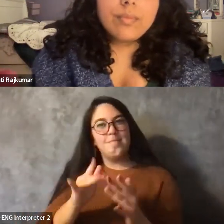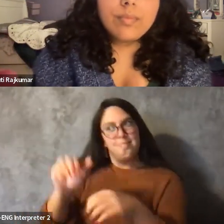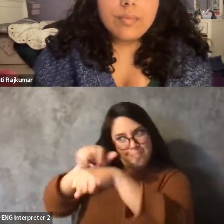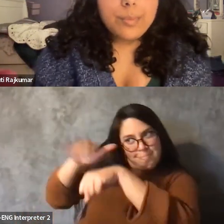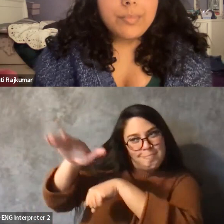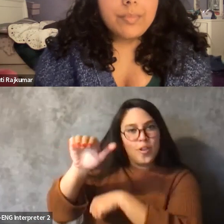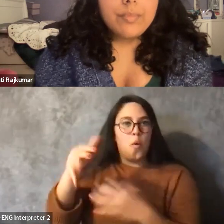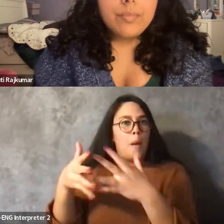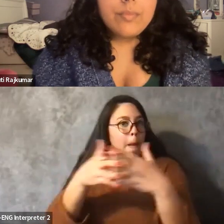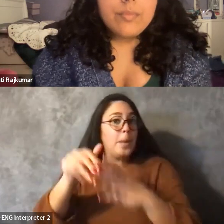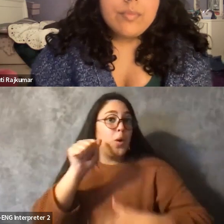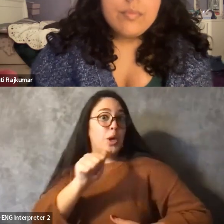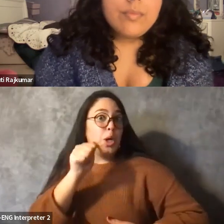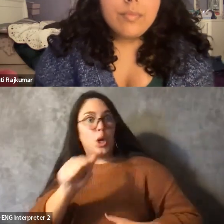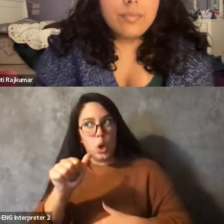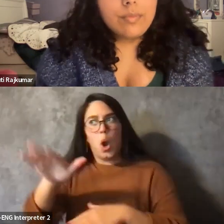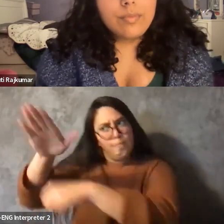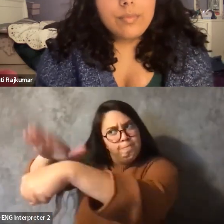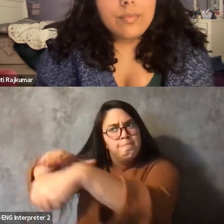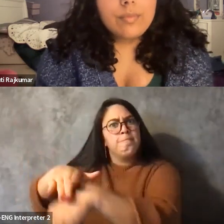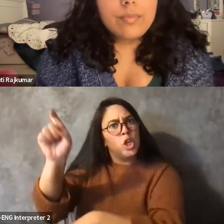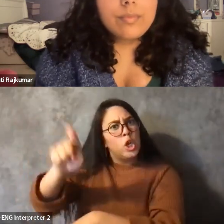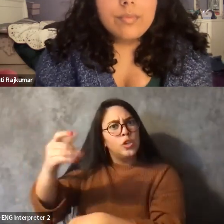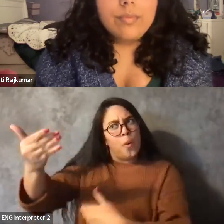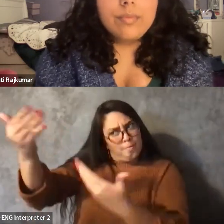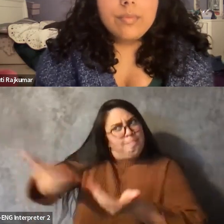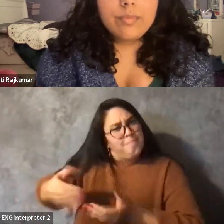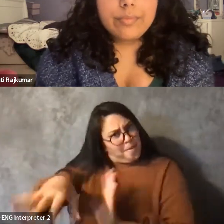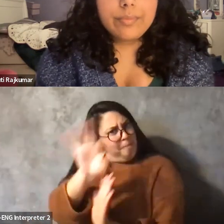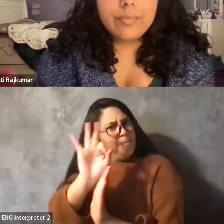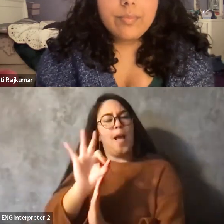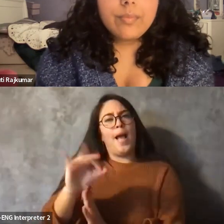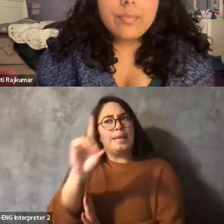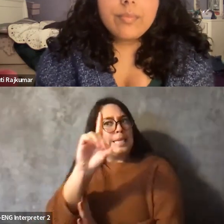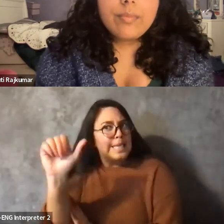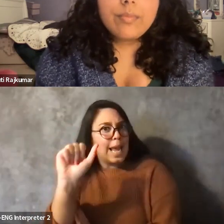And like initially, you know, we expected it to, yeah, a few hundred or a few thousand signatures